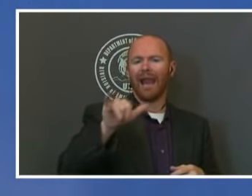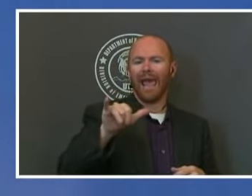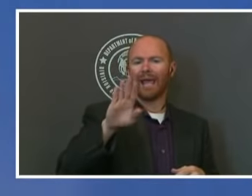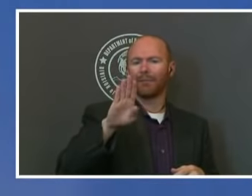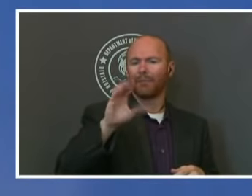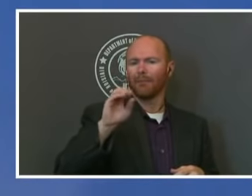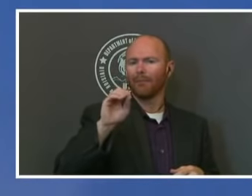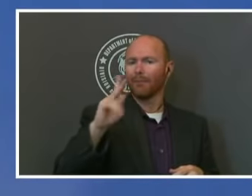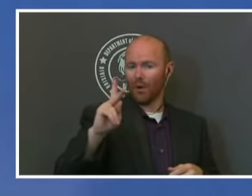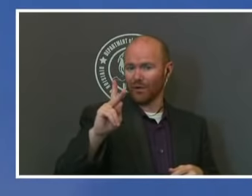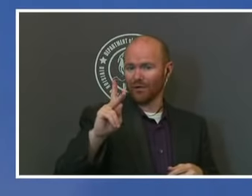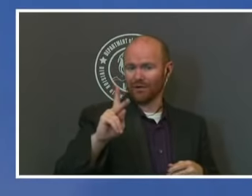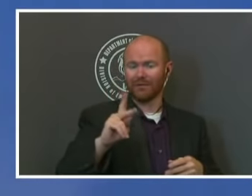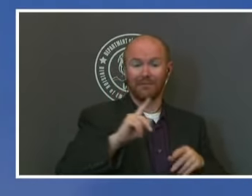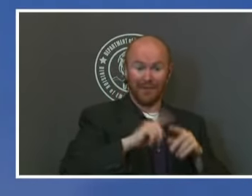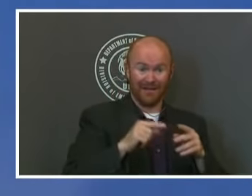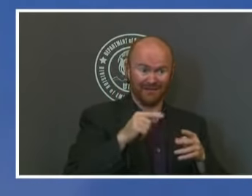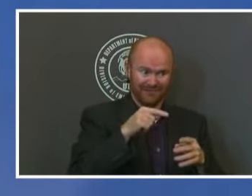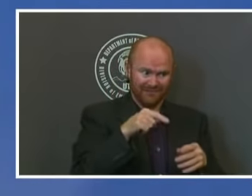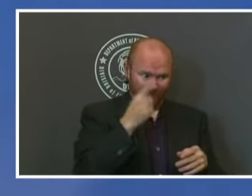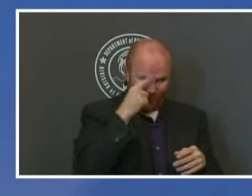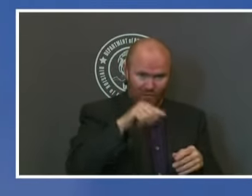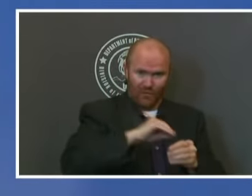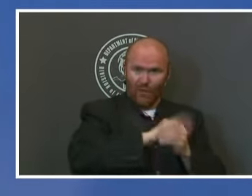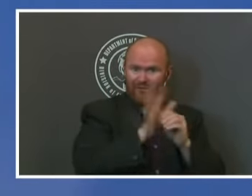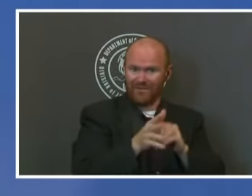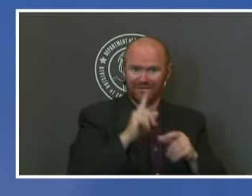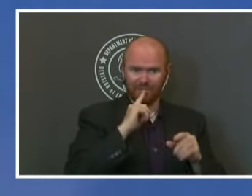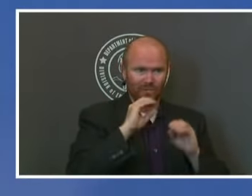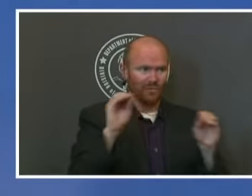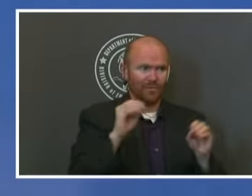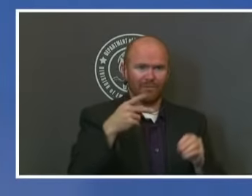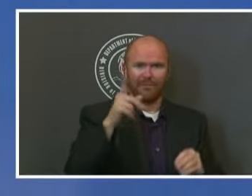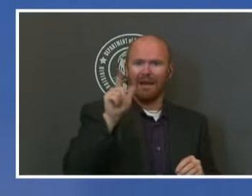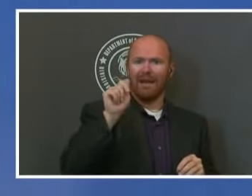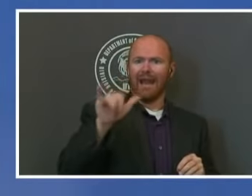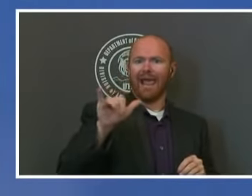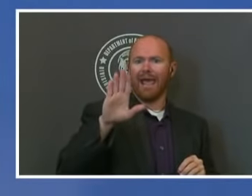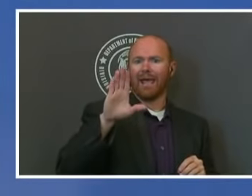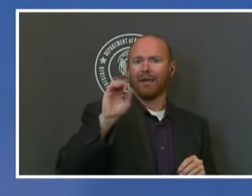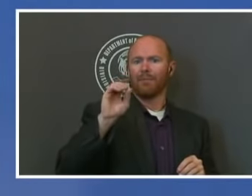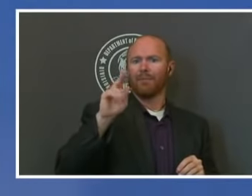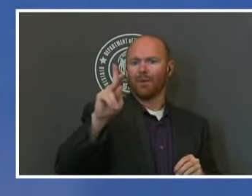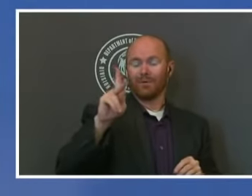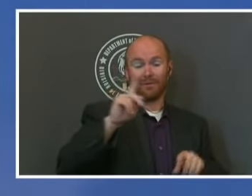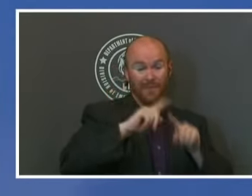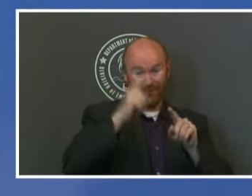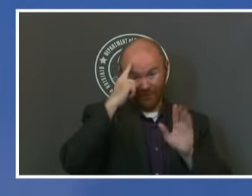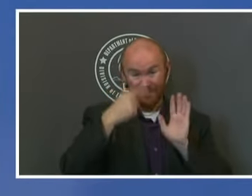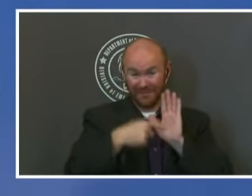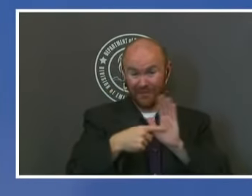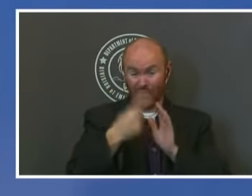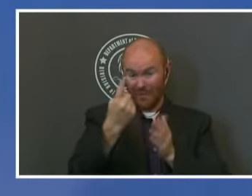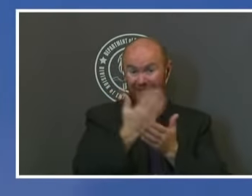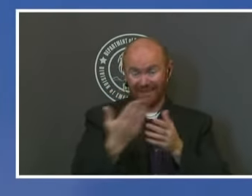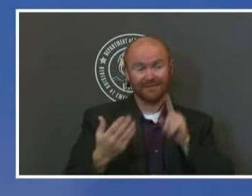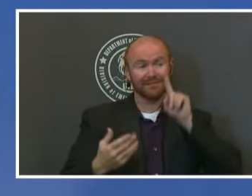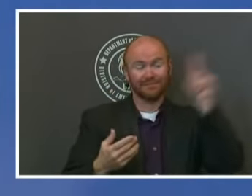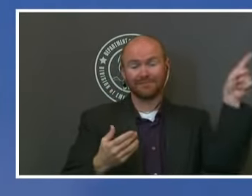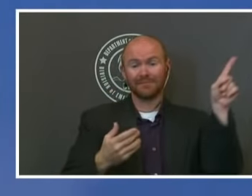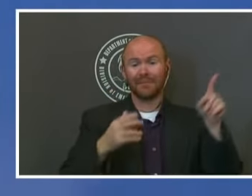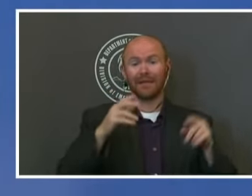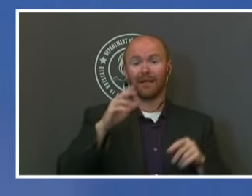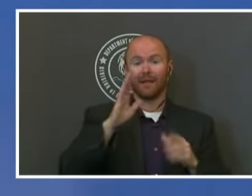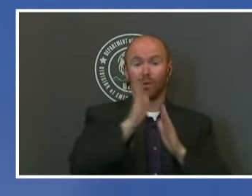is a play book that's evidenced